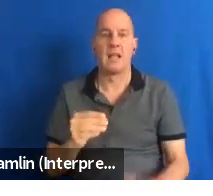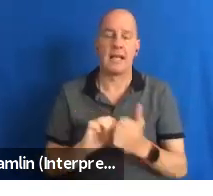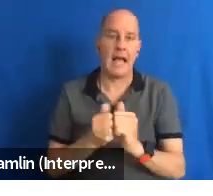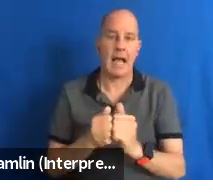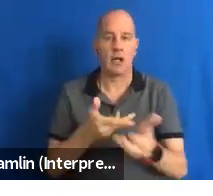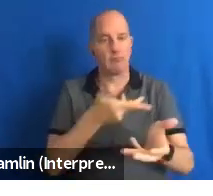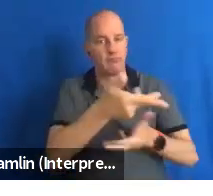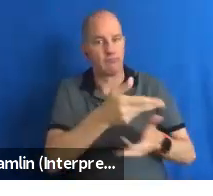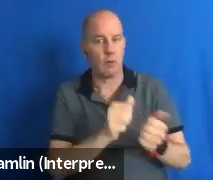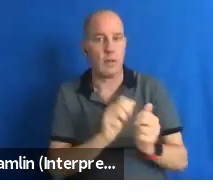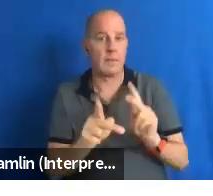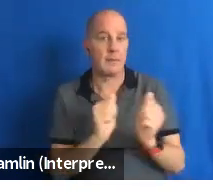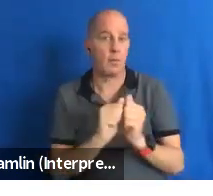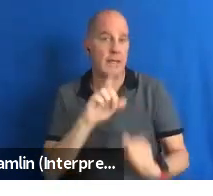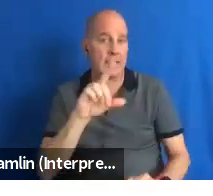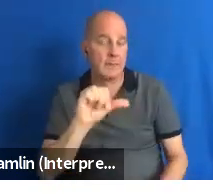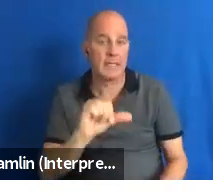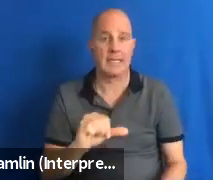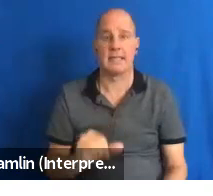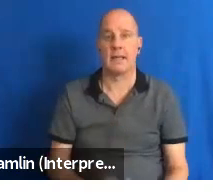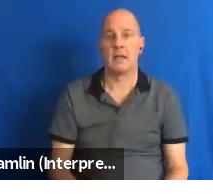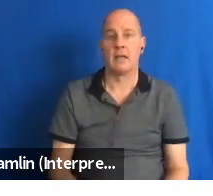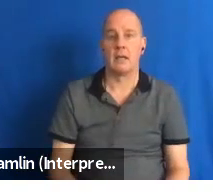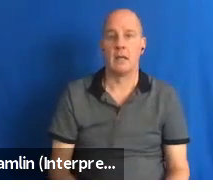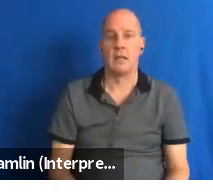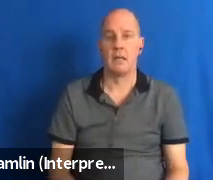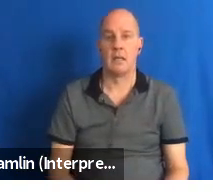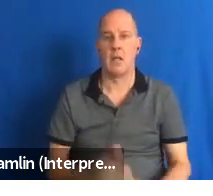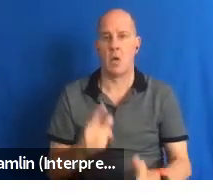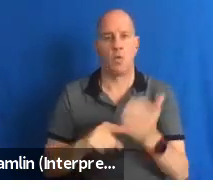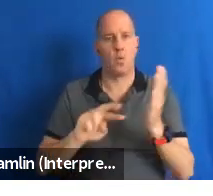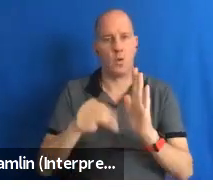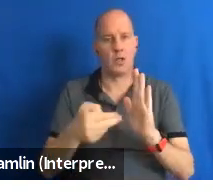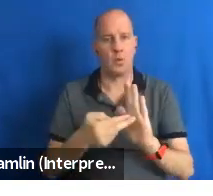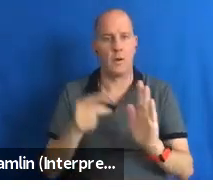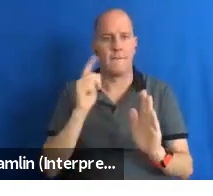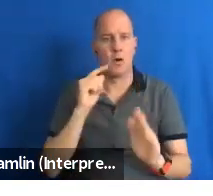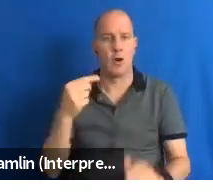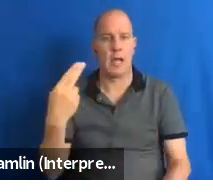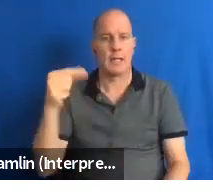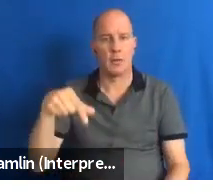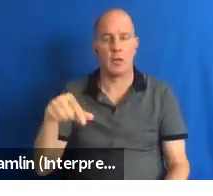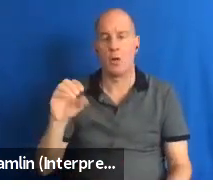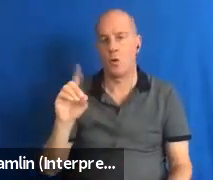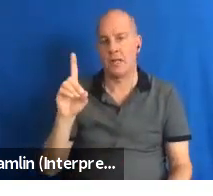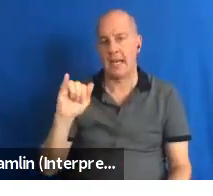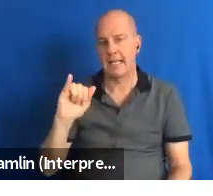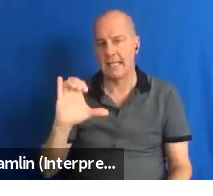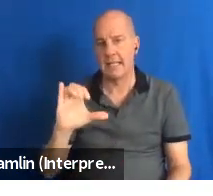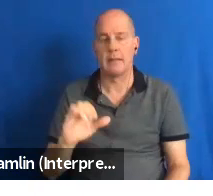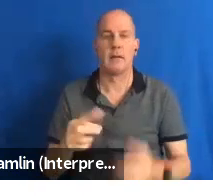with people with disabilities. What is the role of headquarters ODIC, the Regional Disability